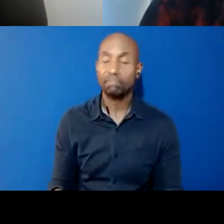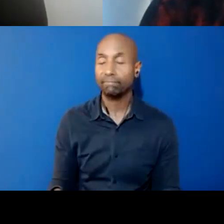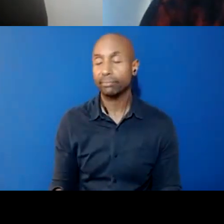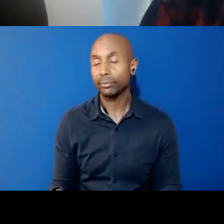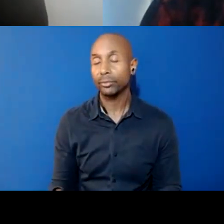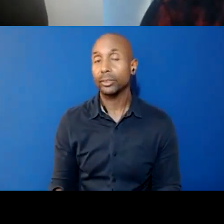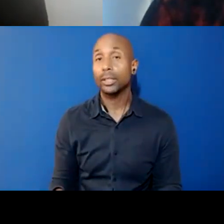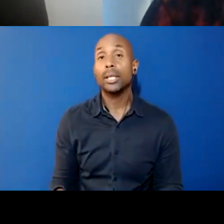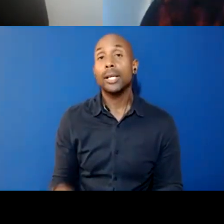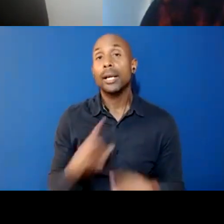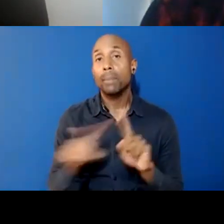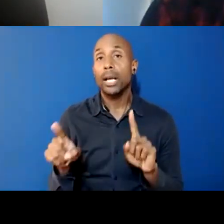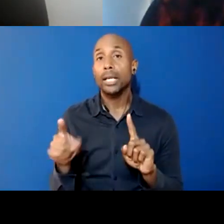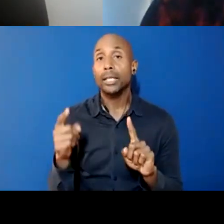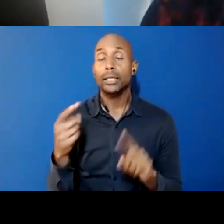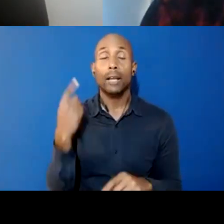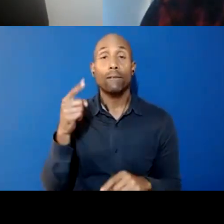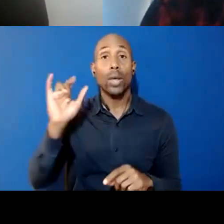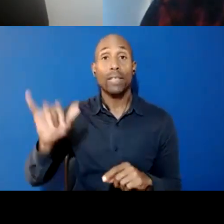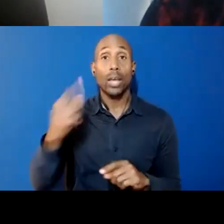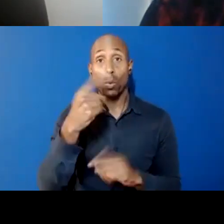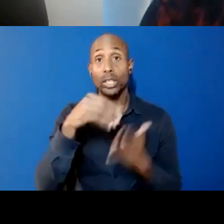we were able to give to one student.